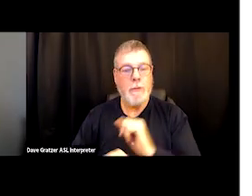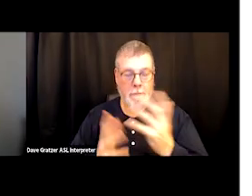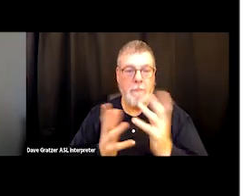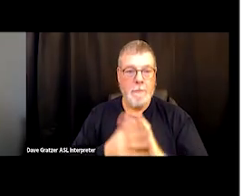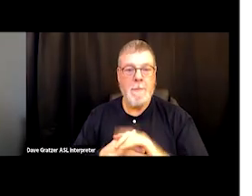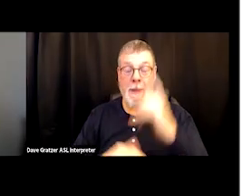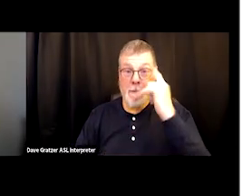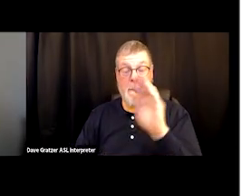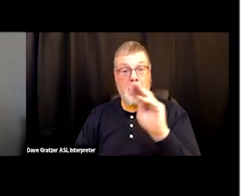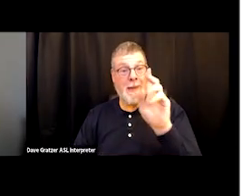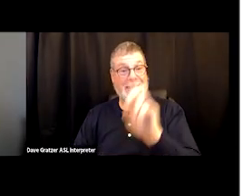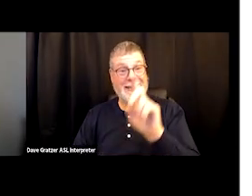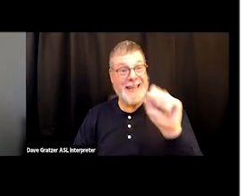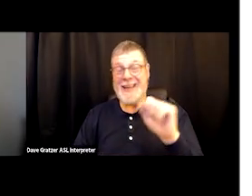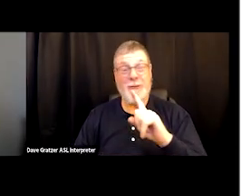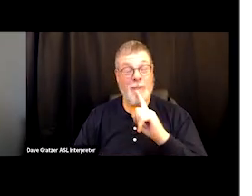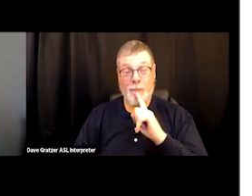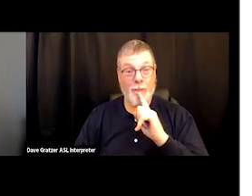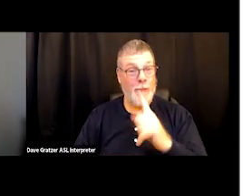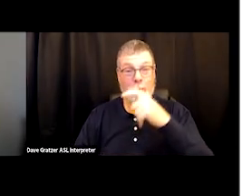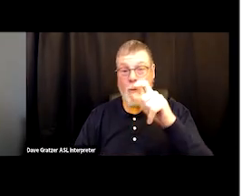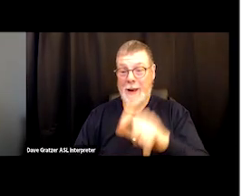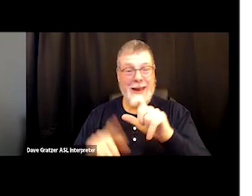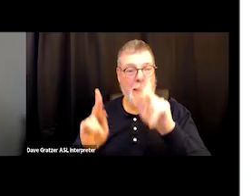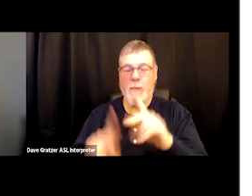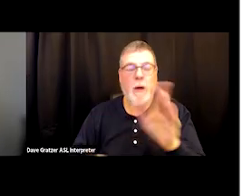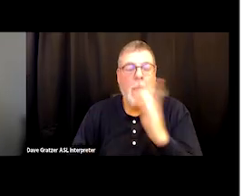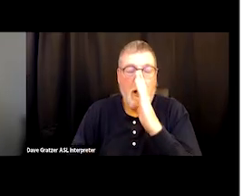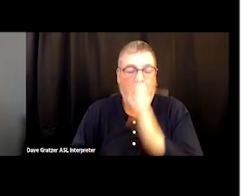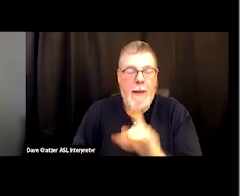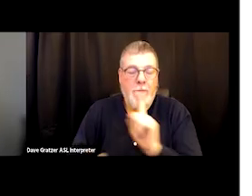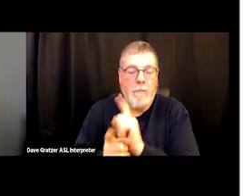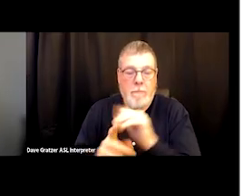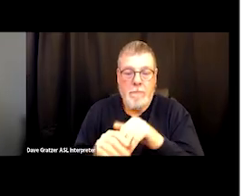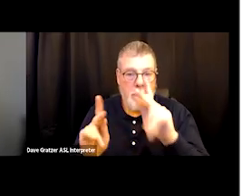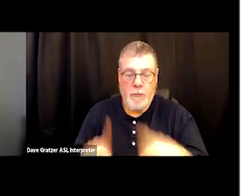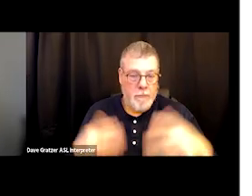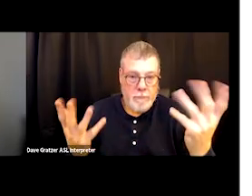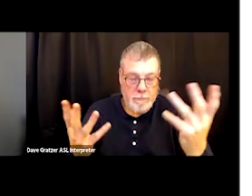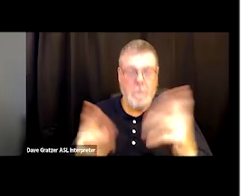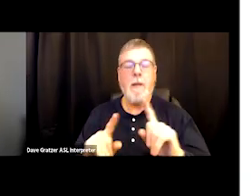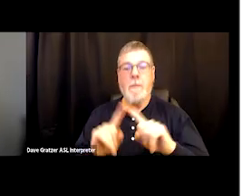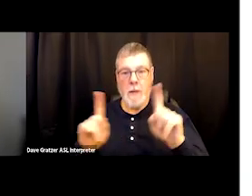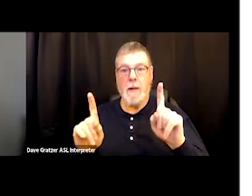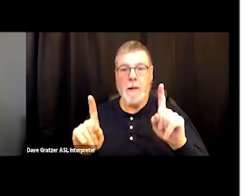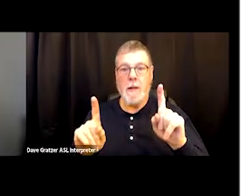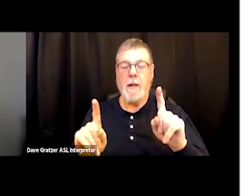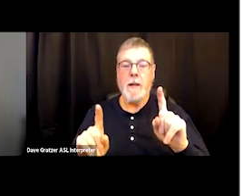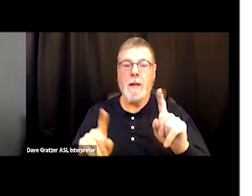because DDS really doesn't meet the applicant. Well, they never meet the applicant in person. They're really kind of making a decision